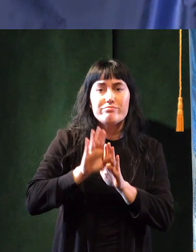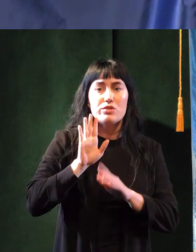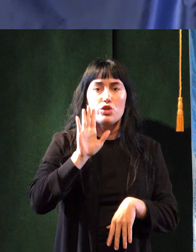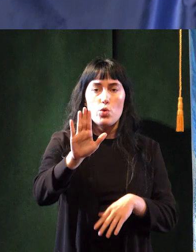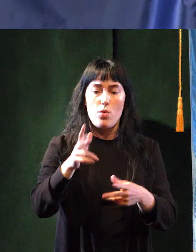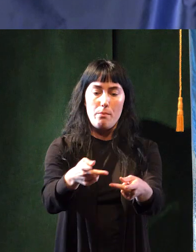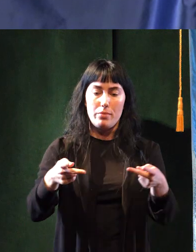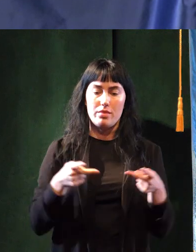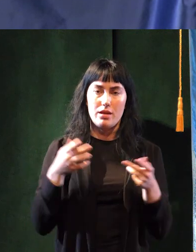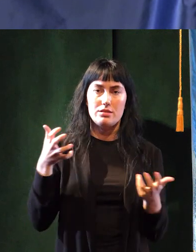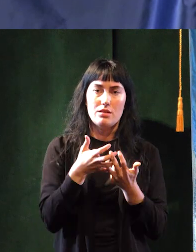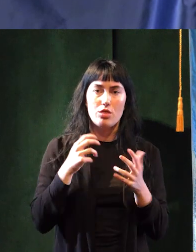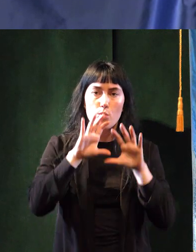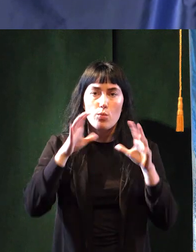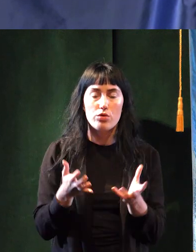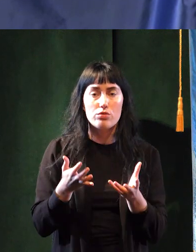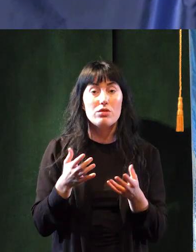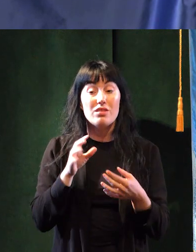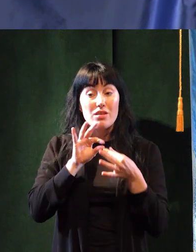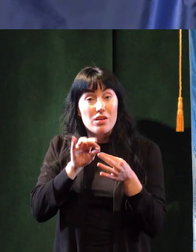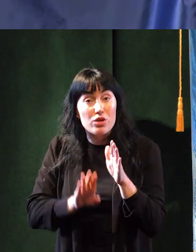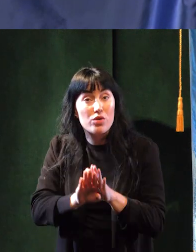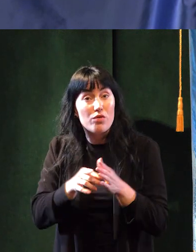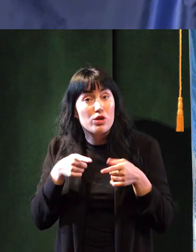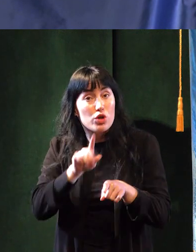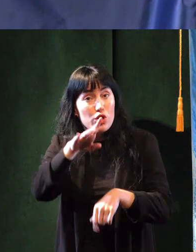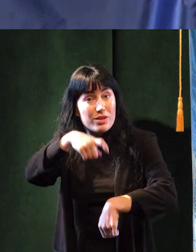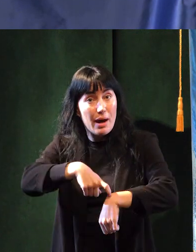building your spot in the world the relationships you develop during your